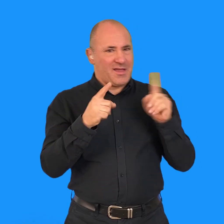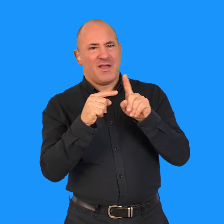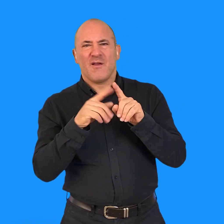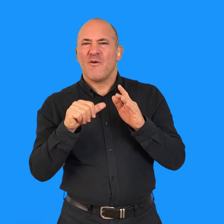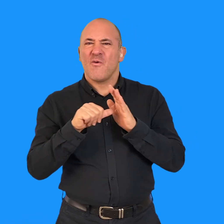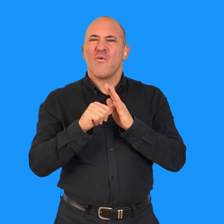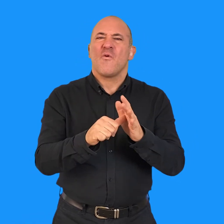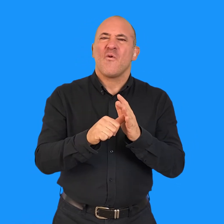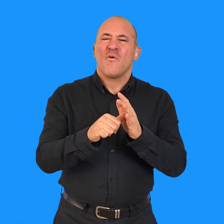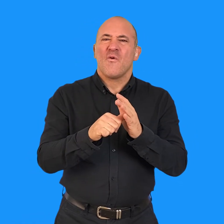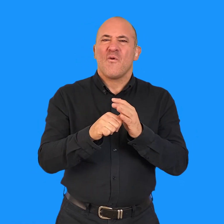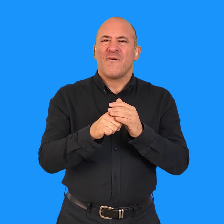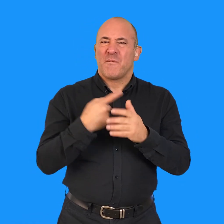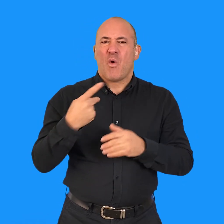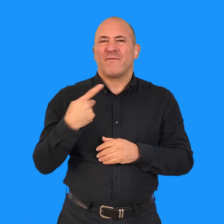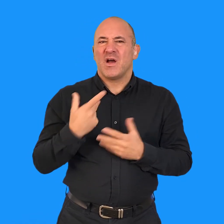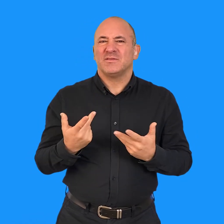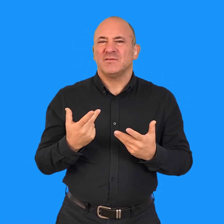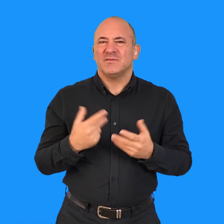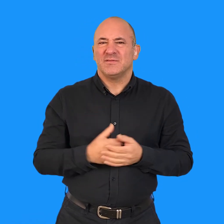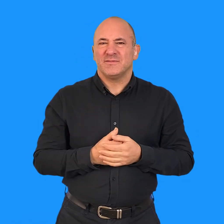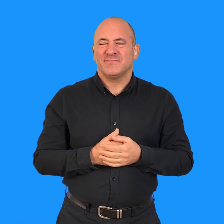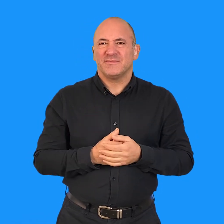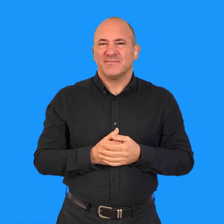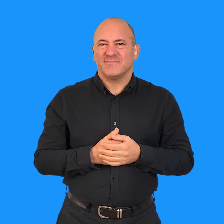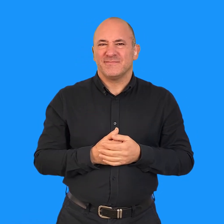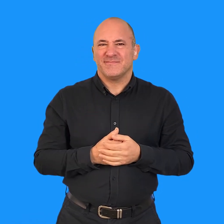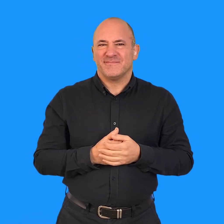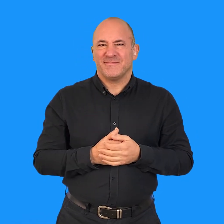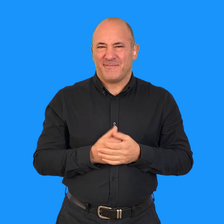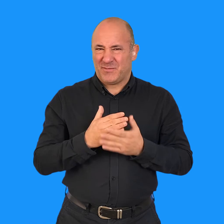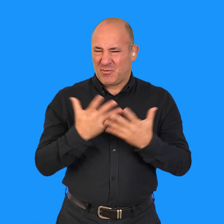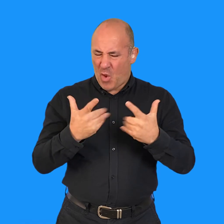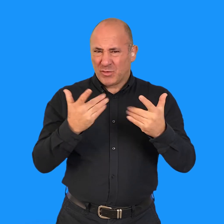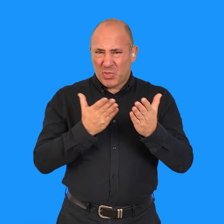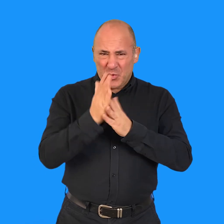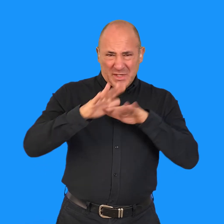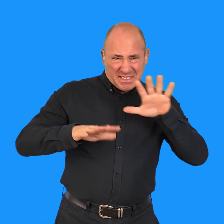for Jayden as a young person was quite difficult, I think for both of us.